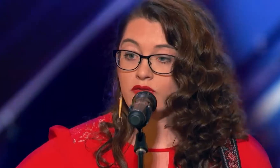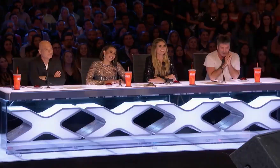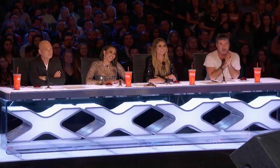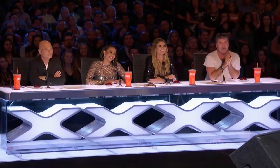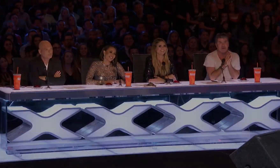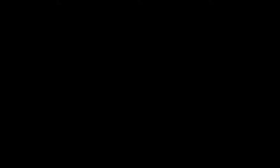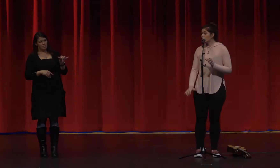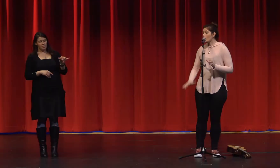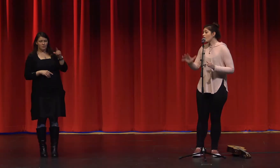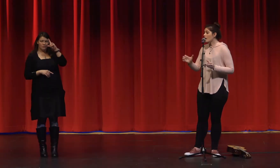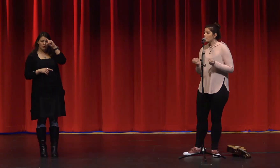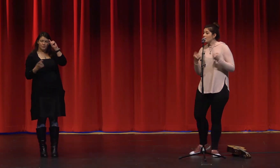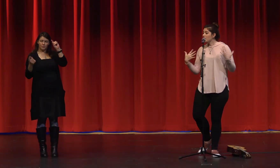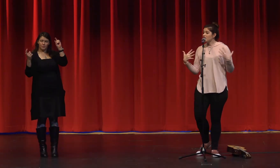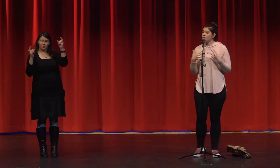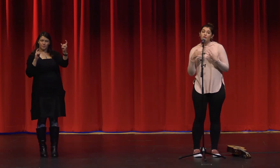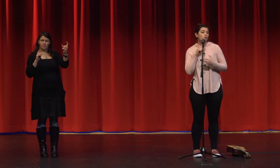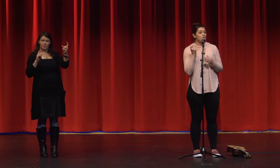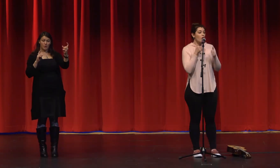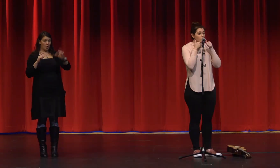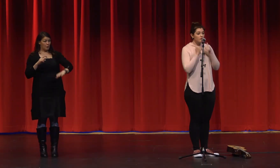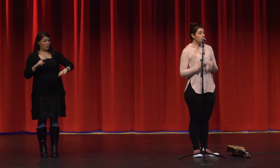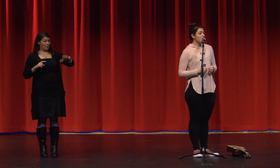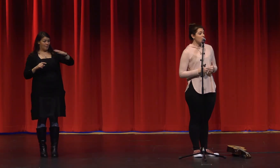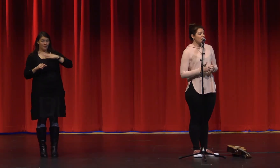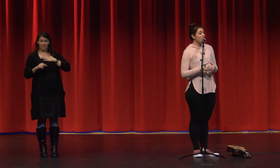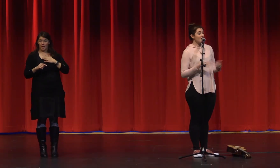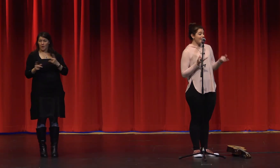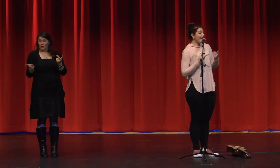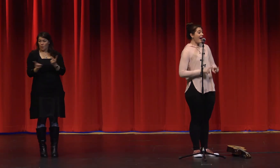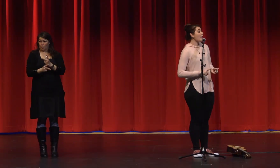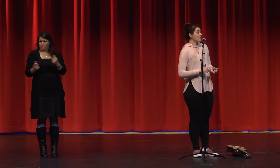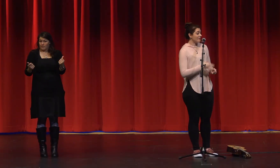the floor. Growing up my biggest fear was always losing my hearing. That happened.